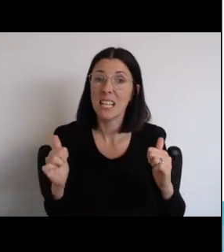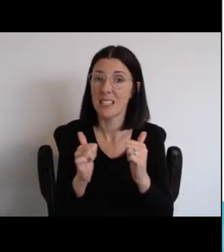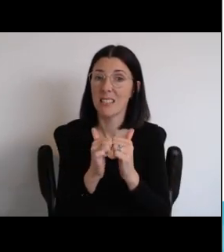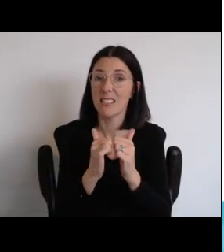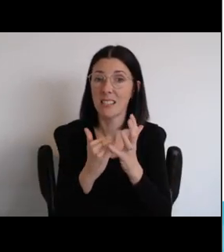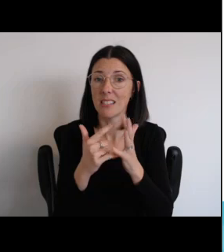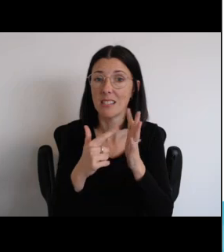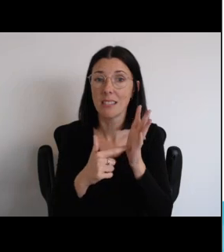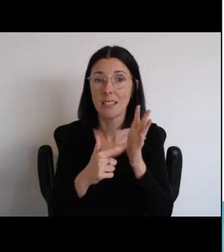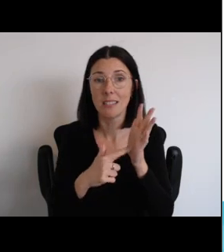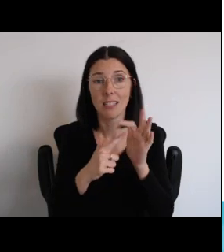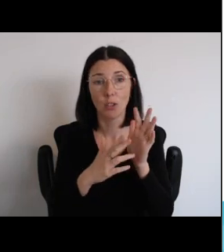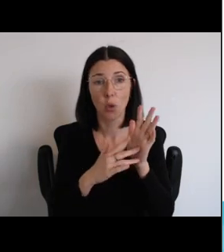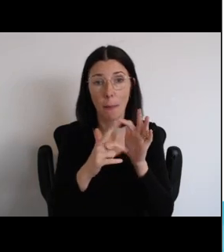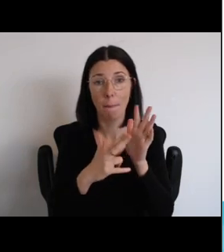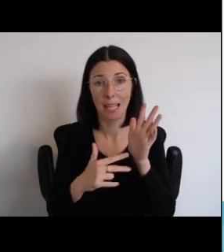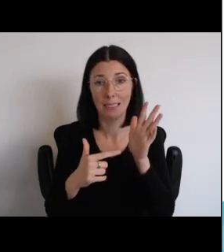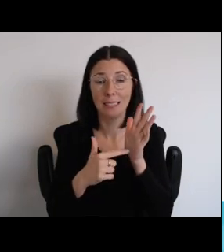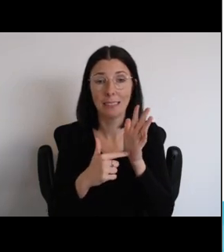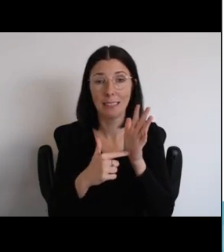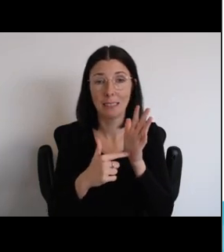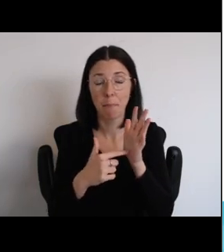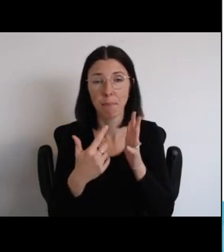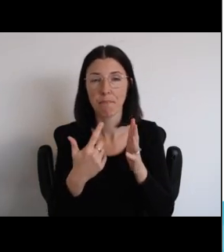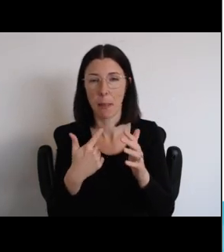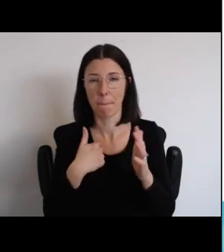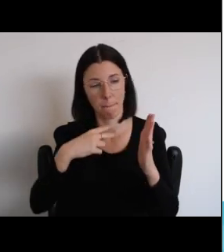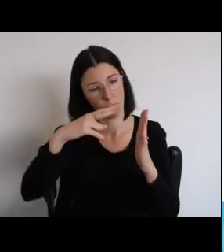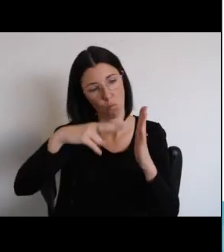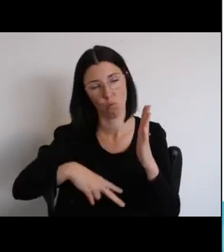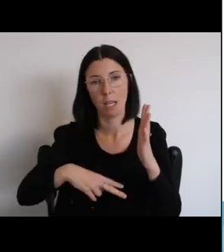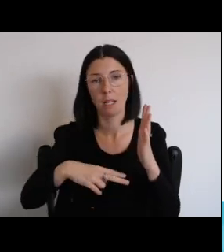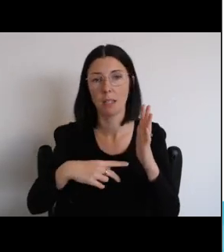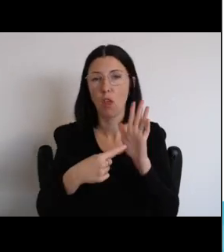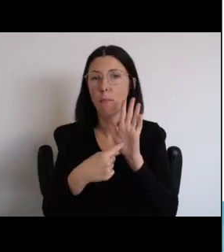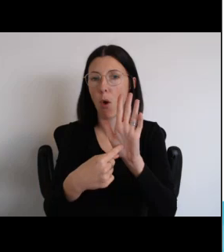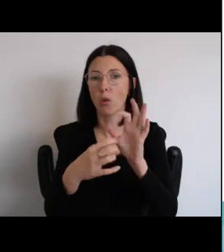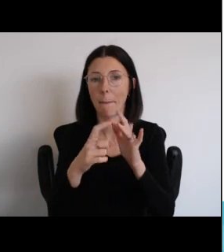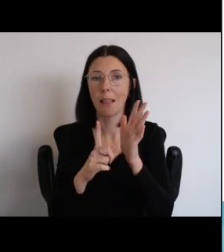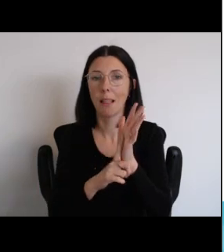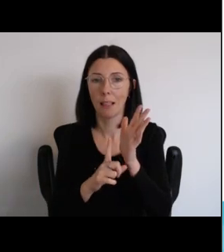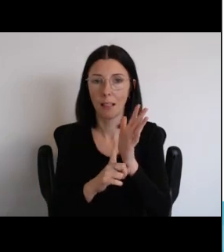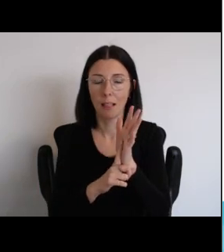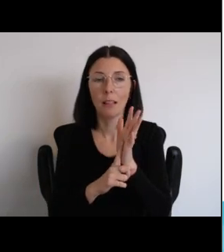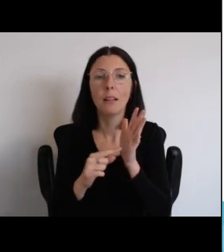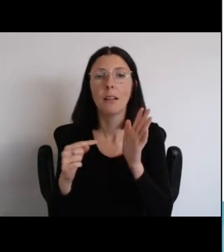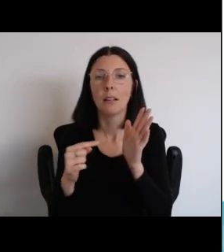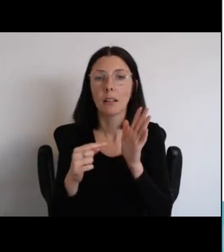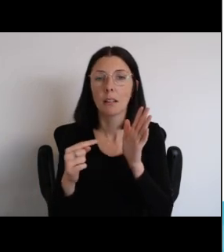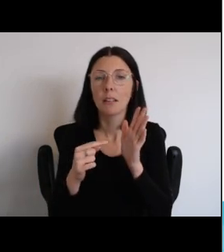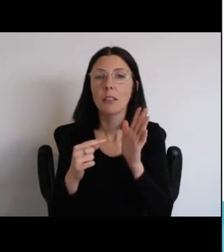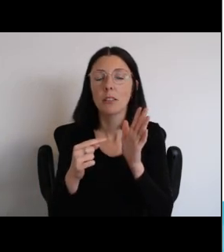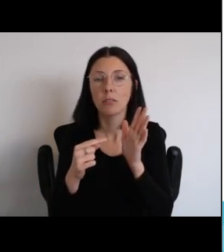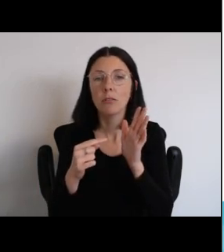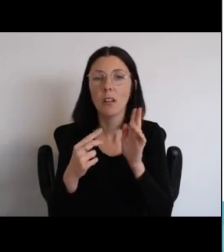proposed bill it um is looking to recognize the impact of Family Violence and financial